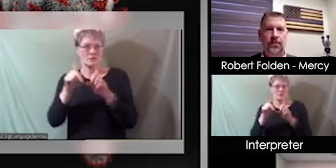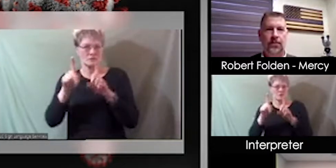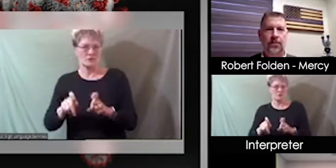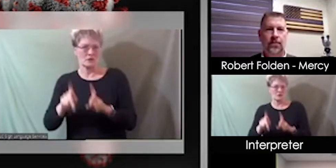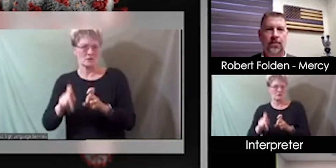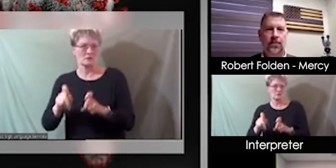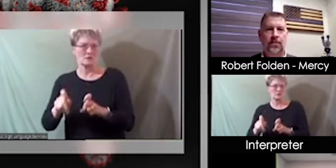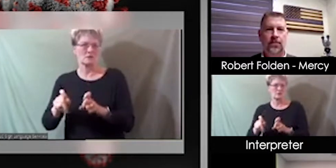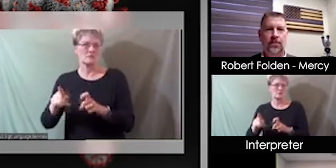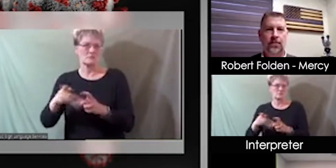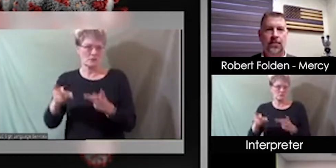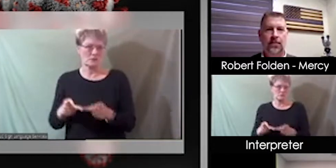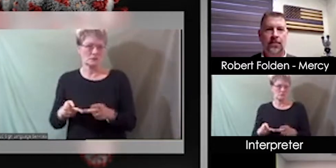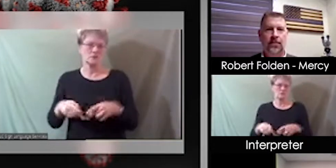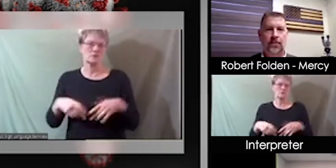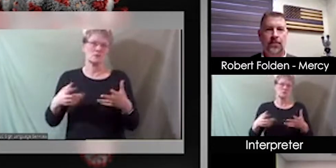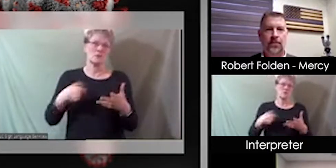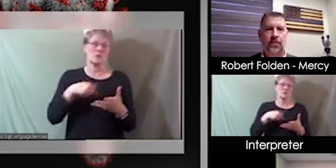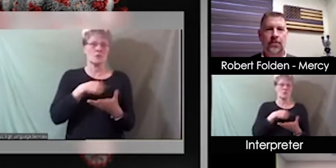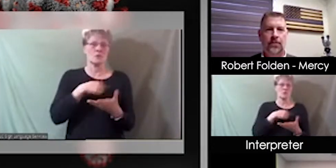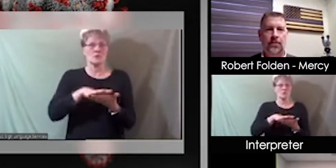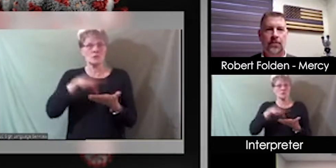more to come on that.